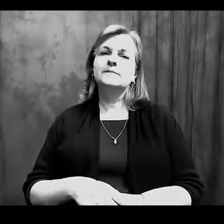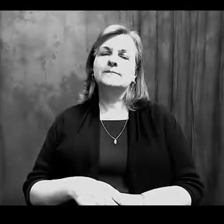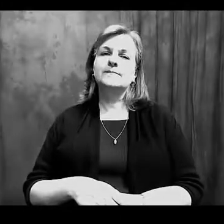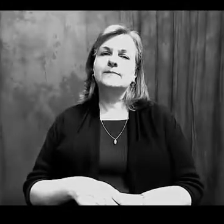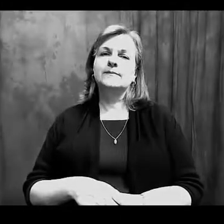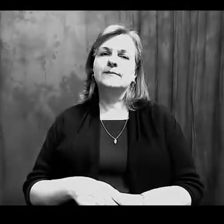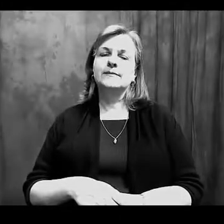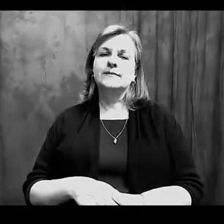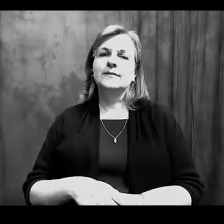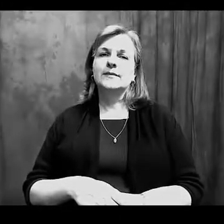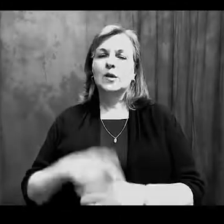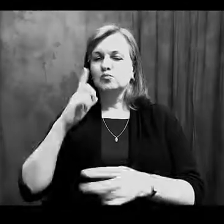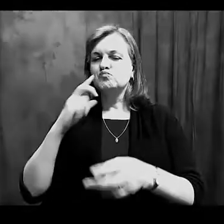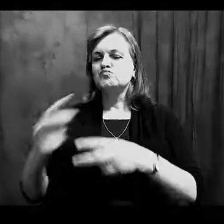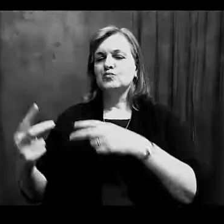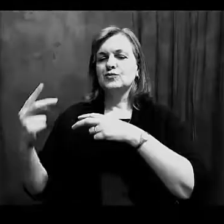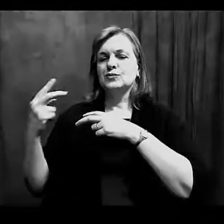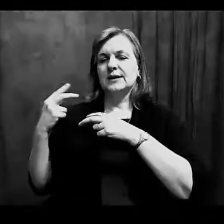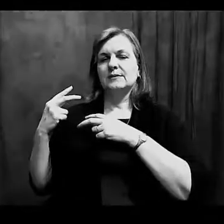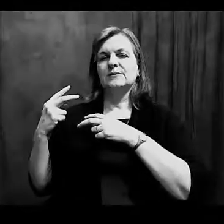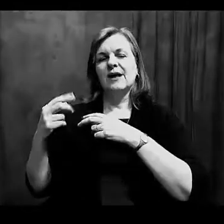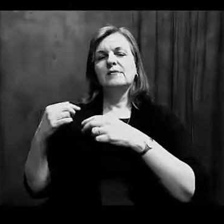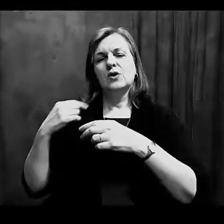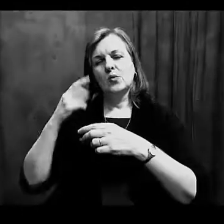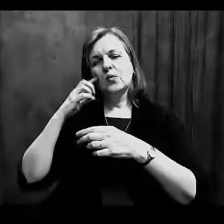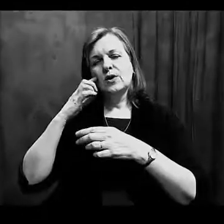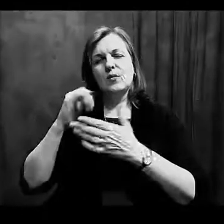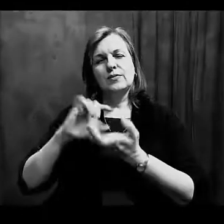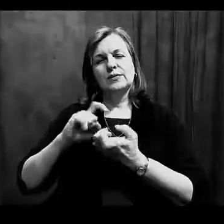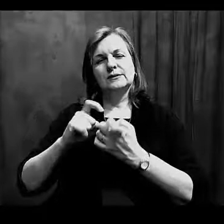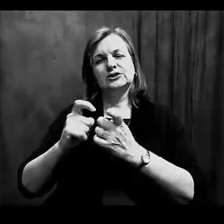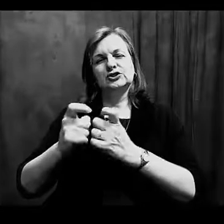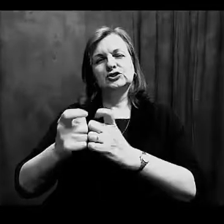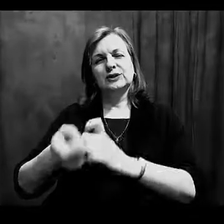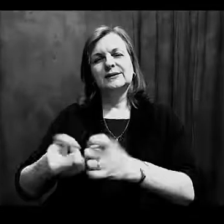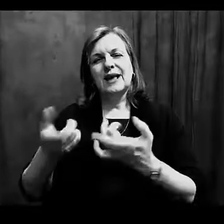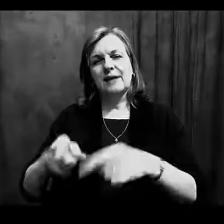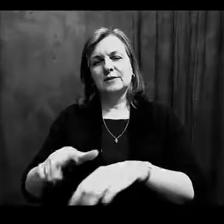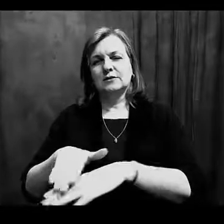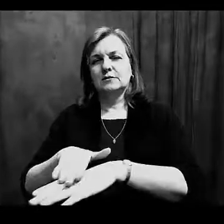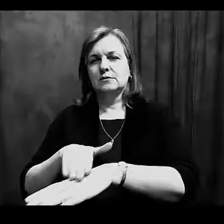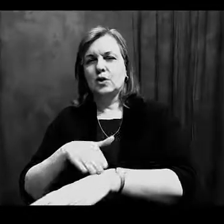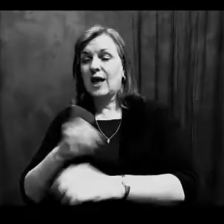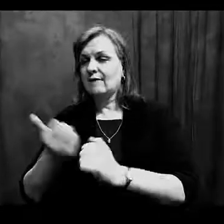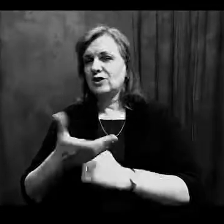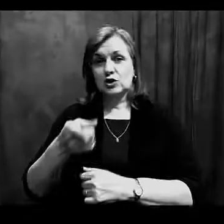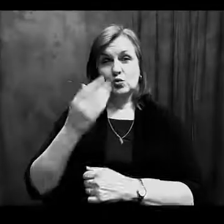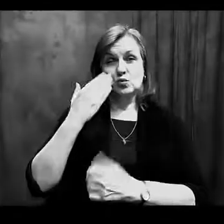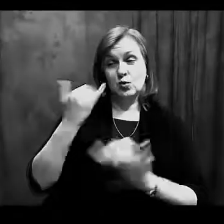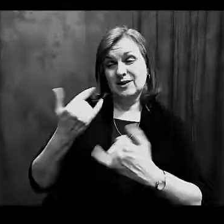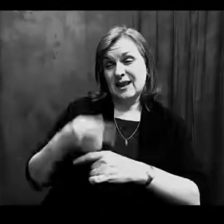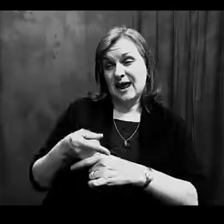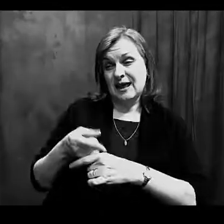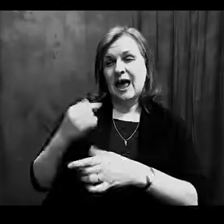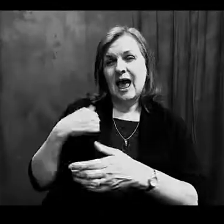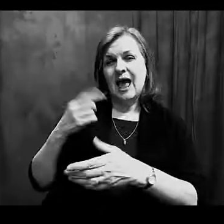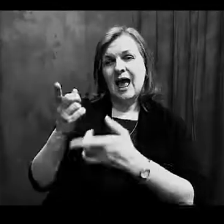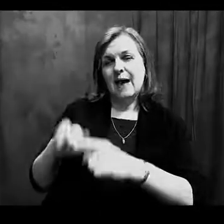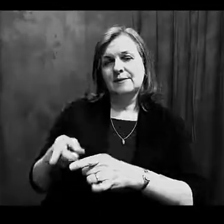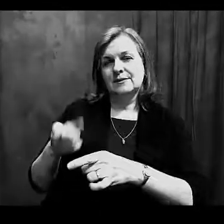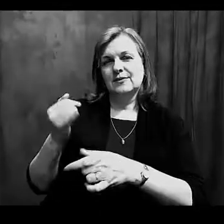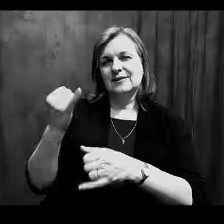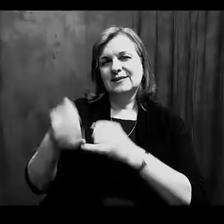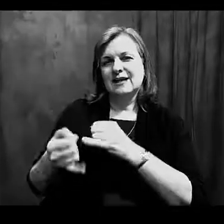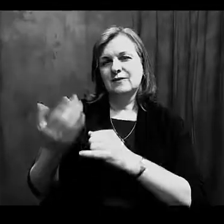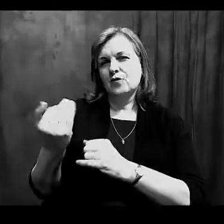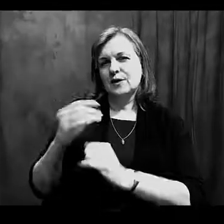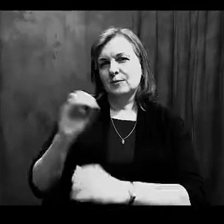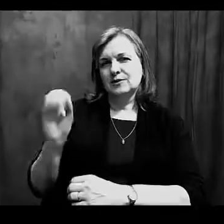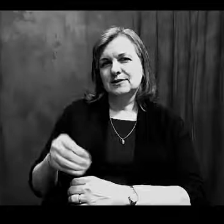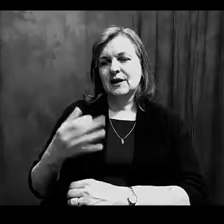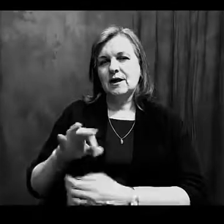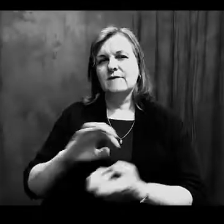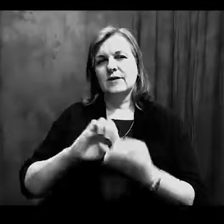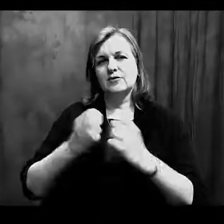over time though we look at things as being very very very slow on everything you know today